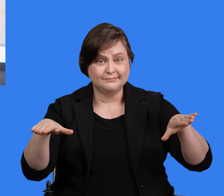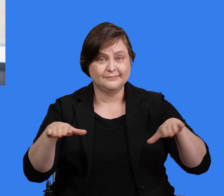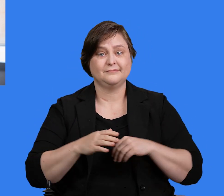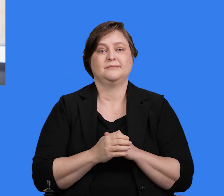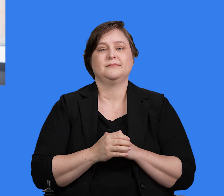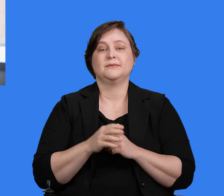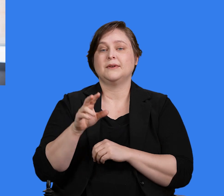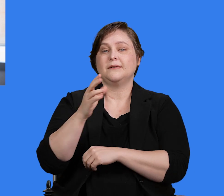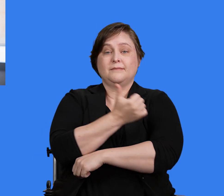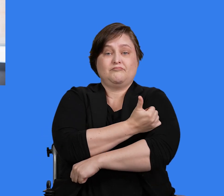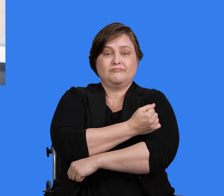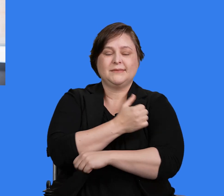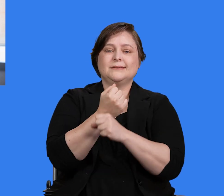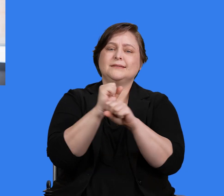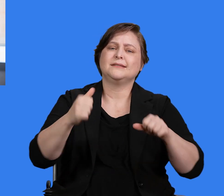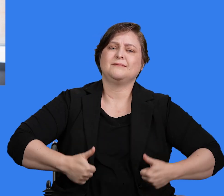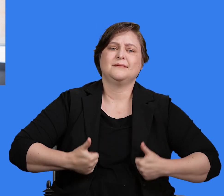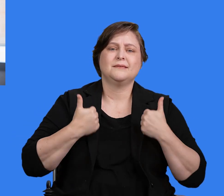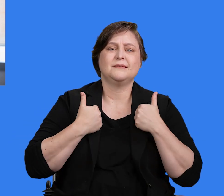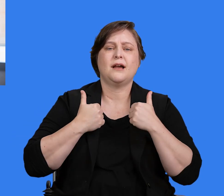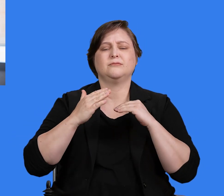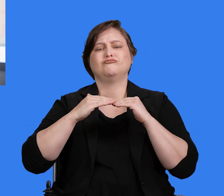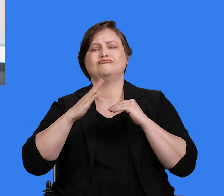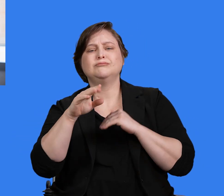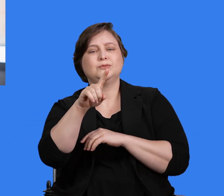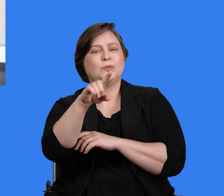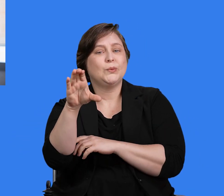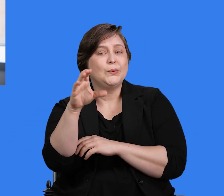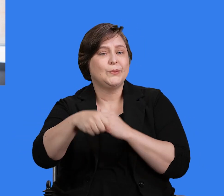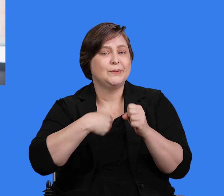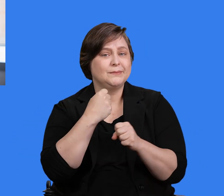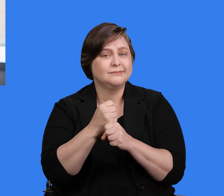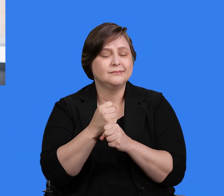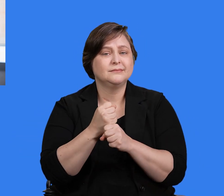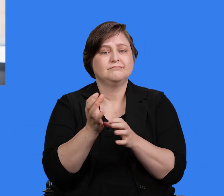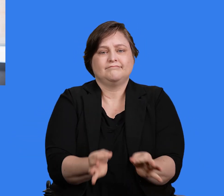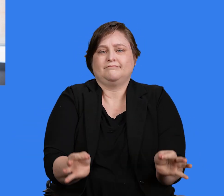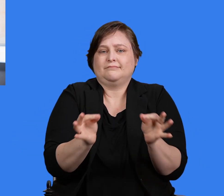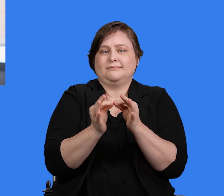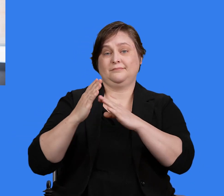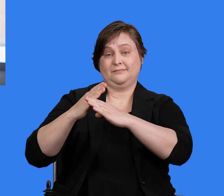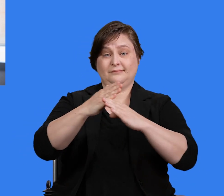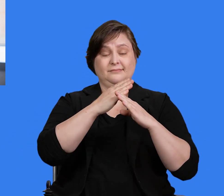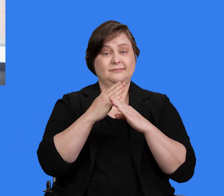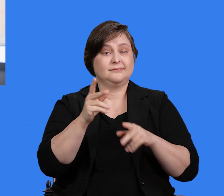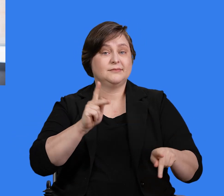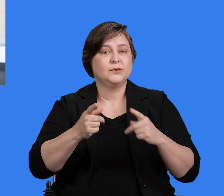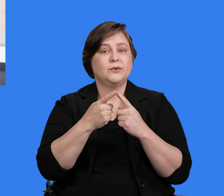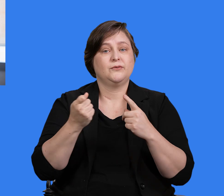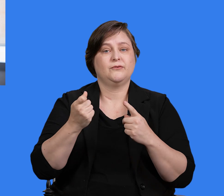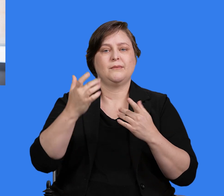Vaccines have saved lives for over 100 years and are essential to protecting people from deadly diseases.